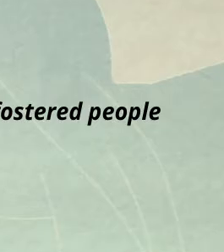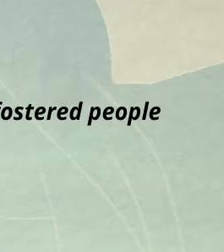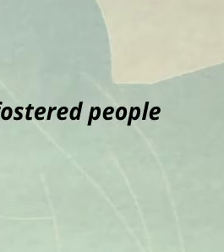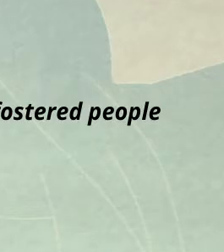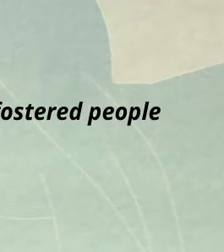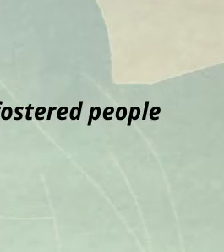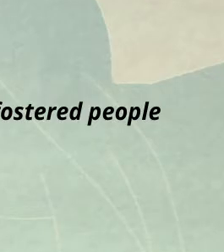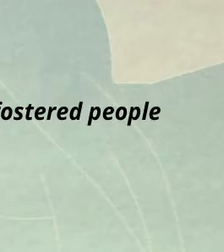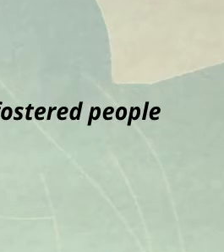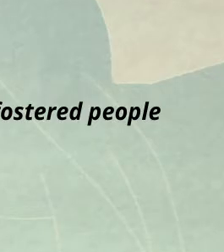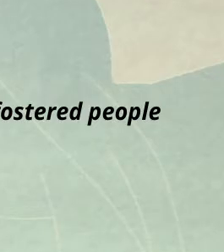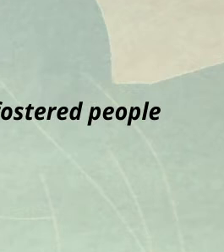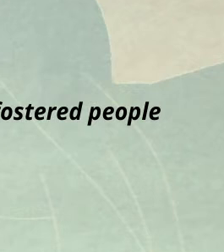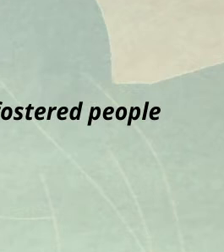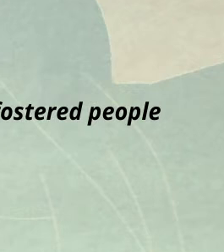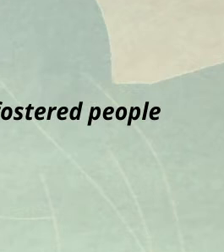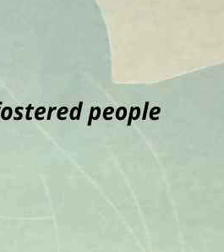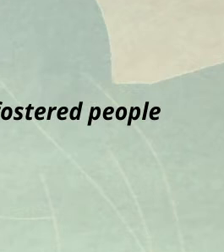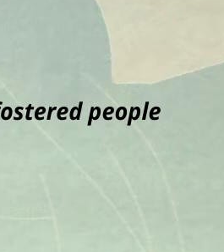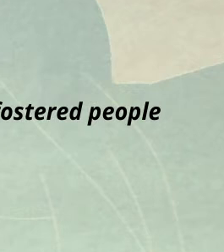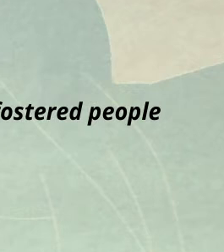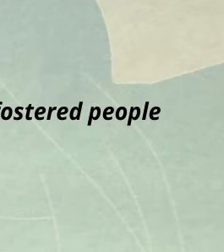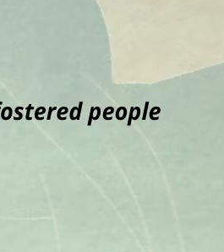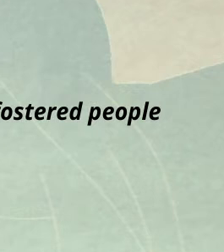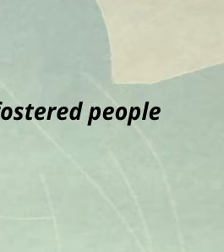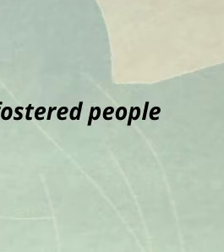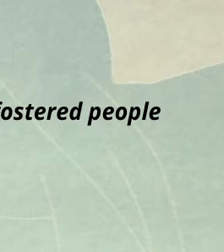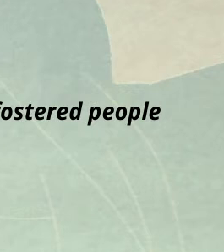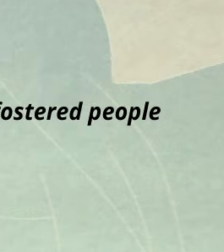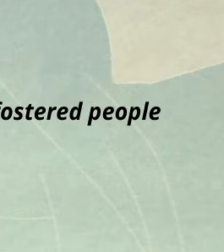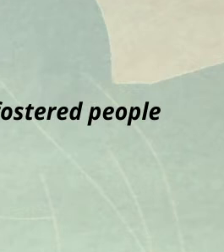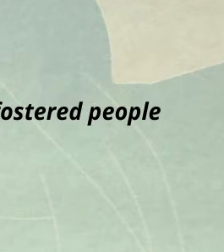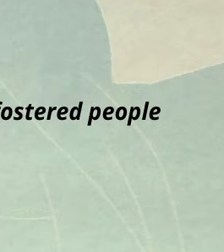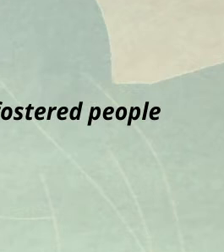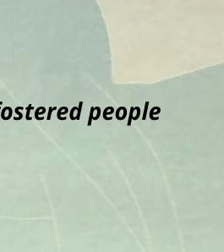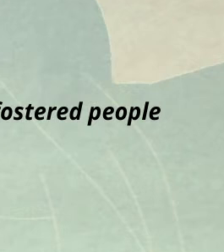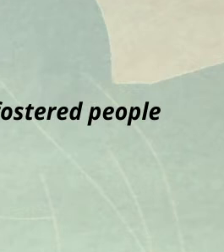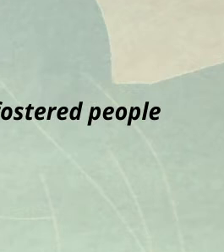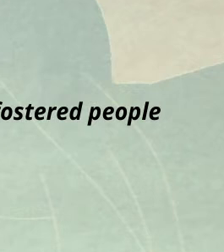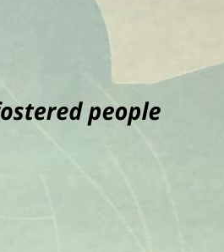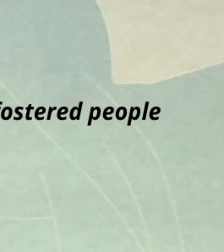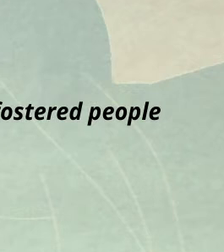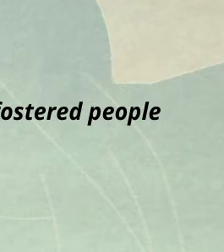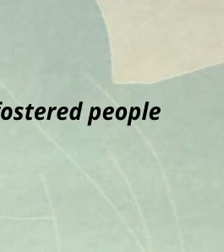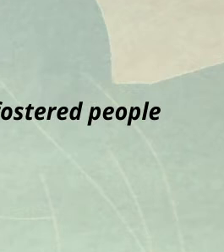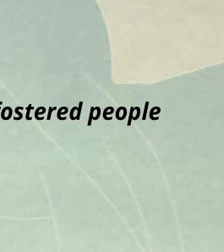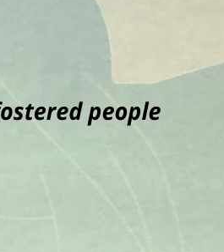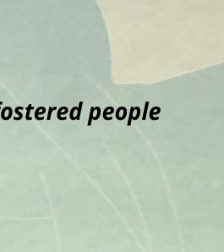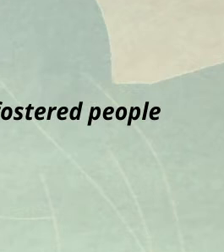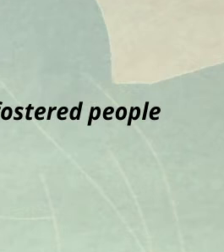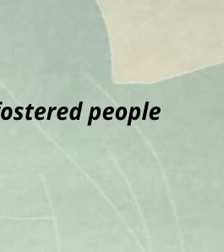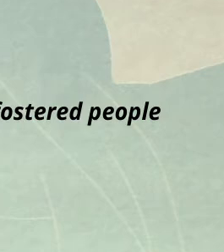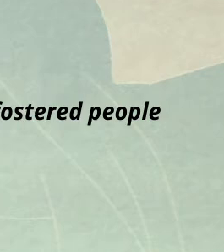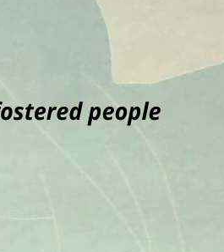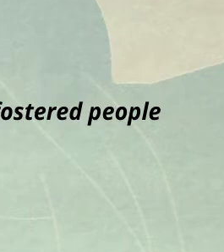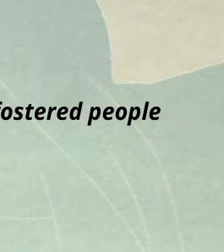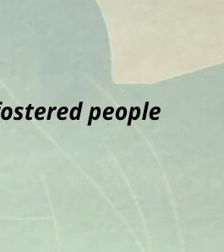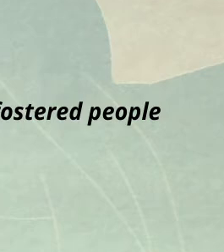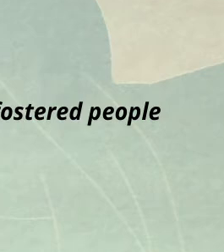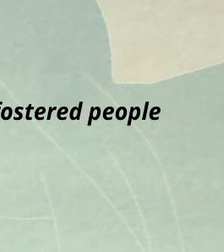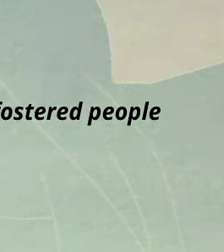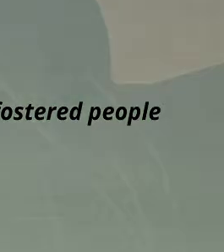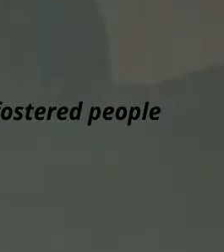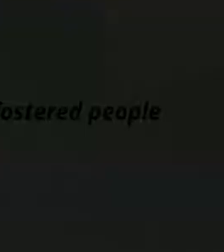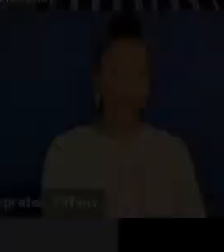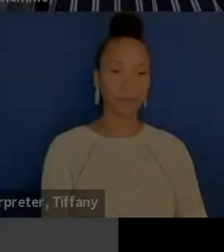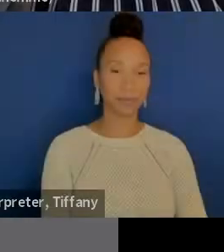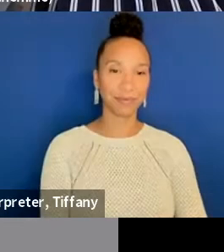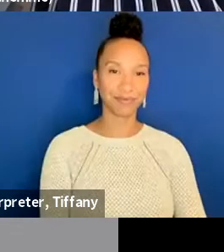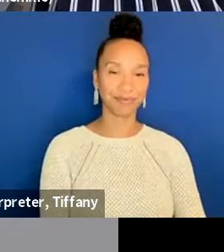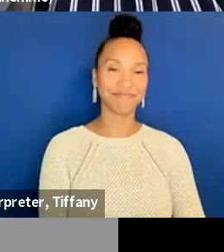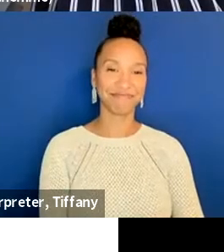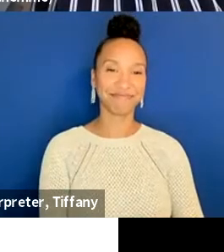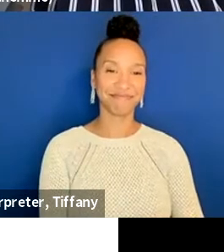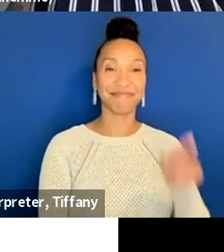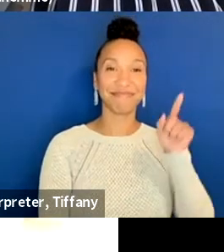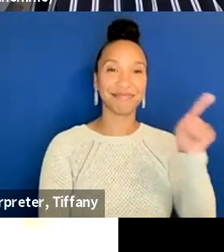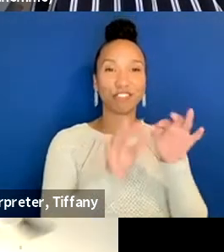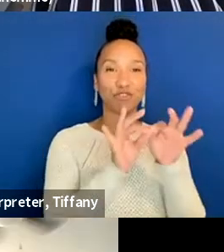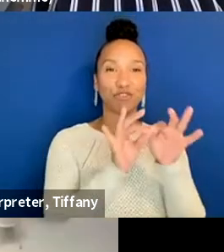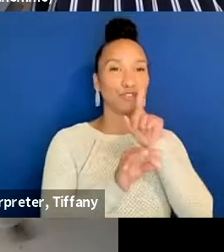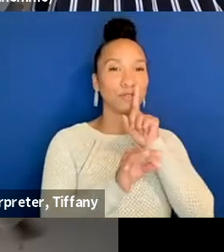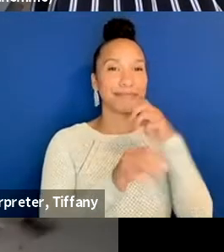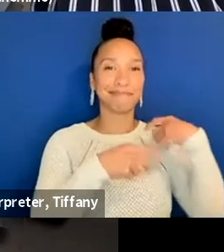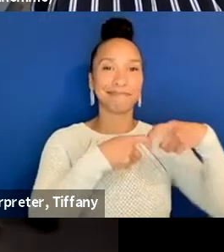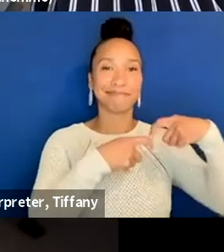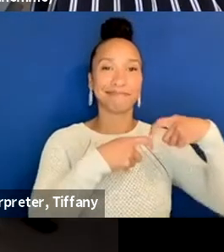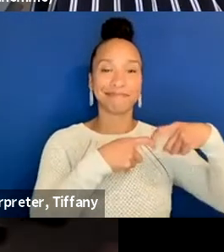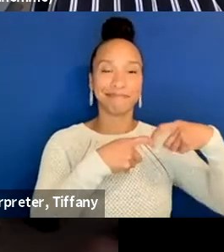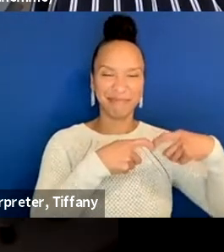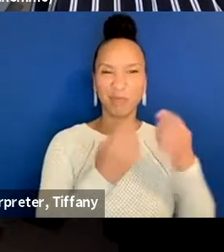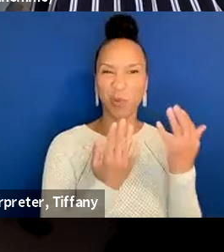Upbeat music.